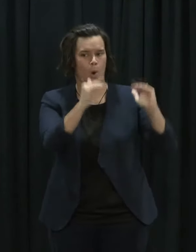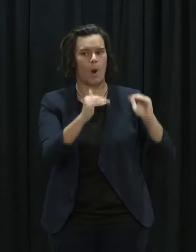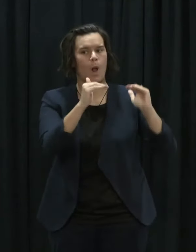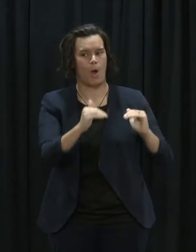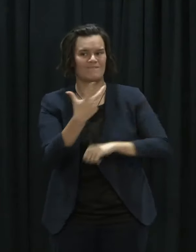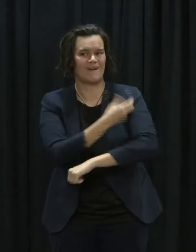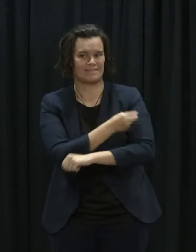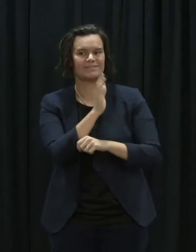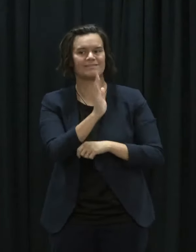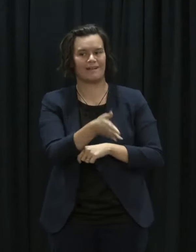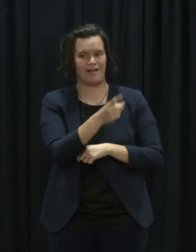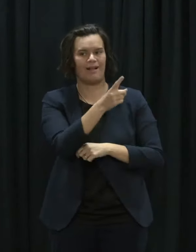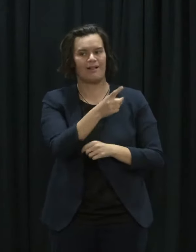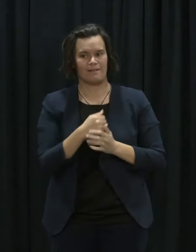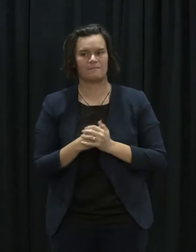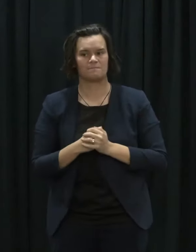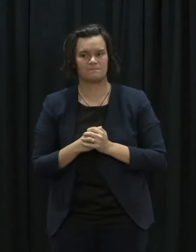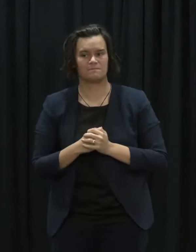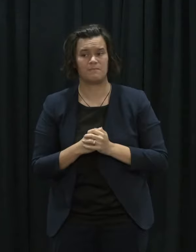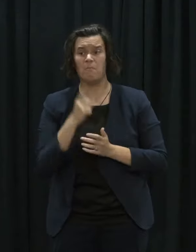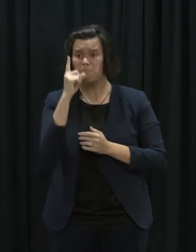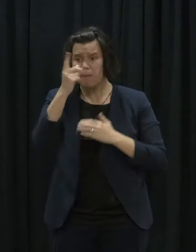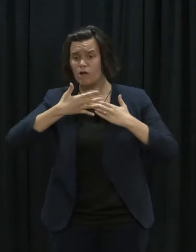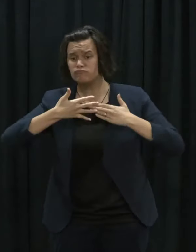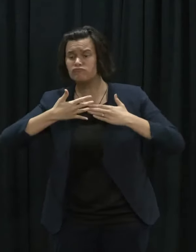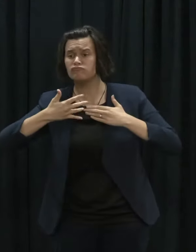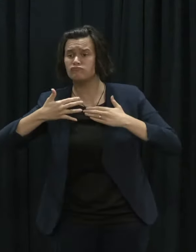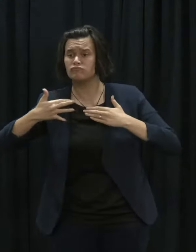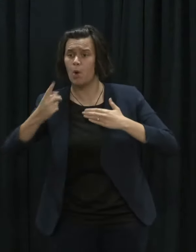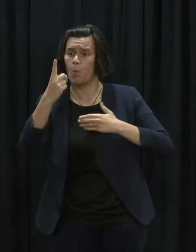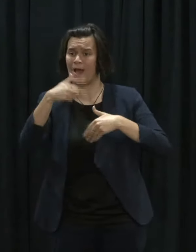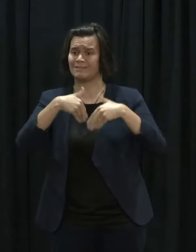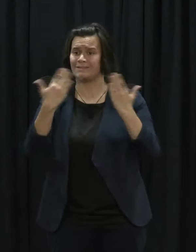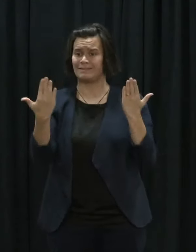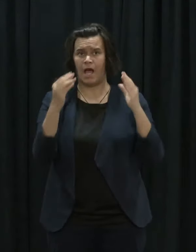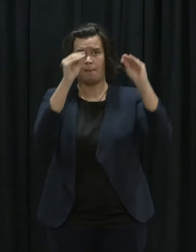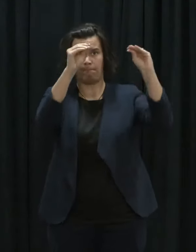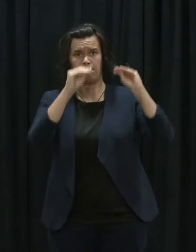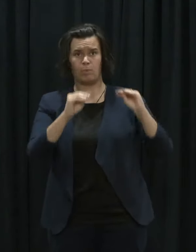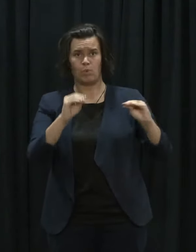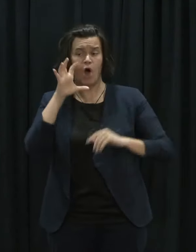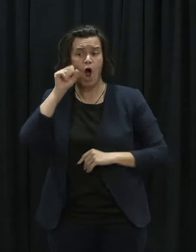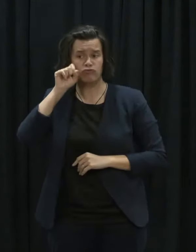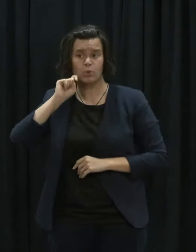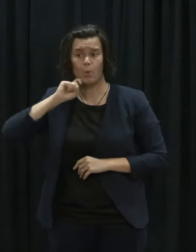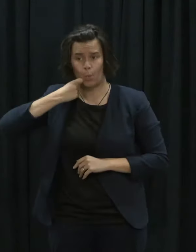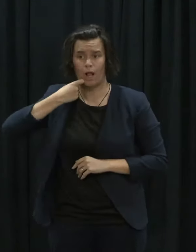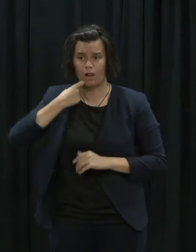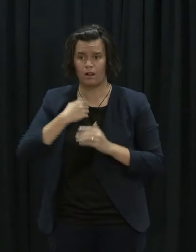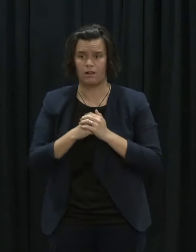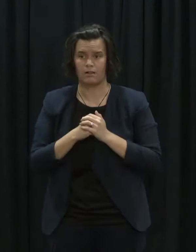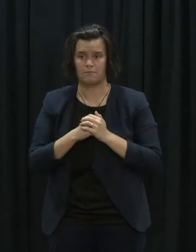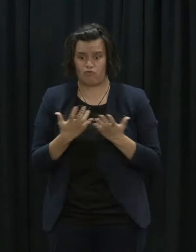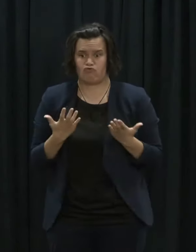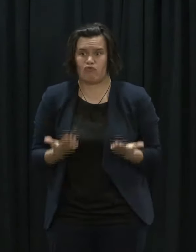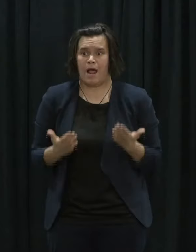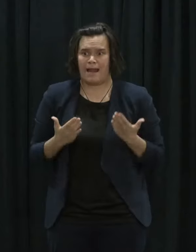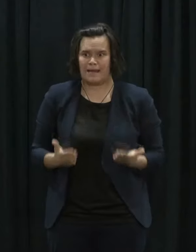between them and those other regions at the moment is in the order of several thousand. That is not to say that we will not see Northland move, like